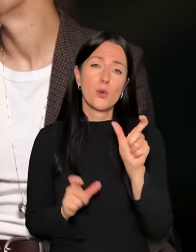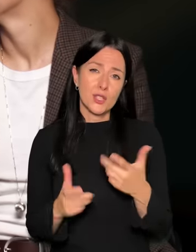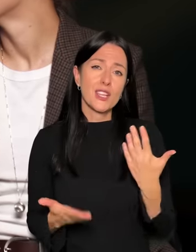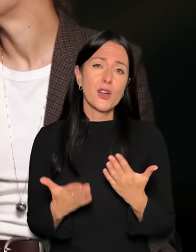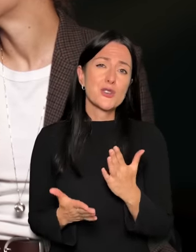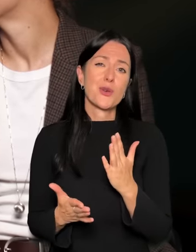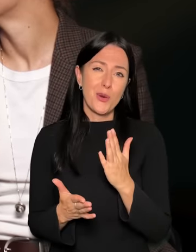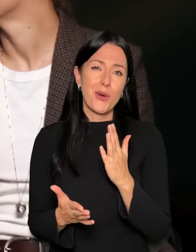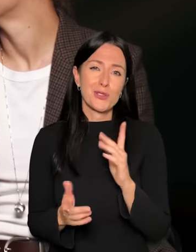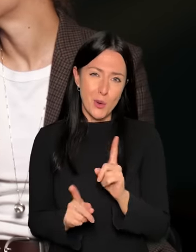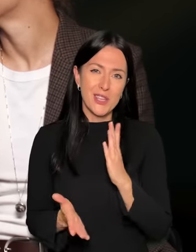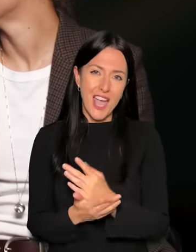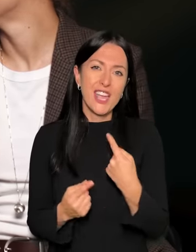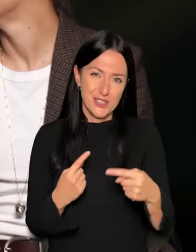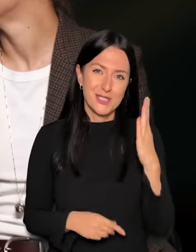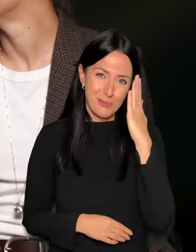People, there are other ways to quit.